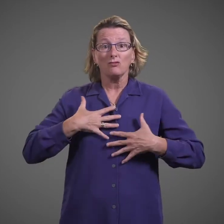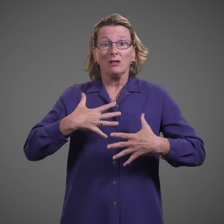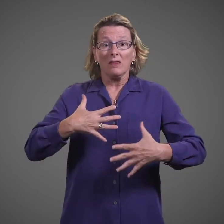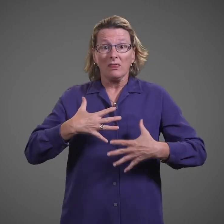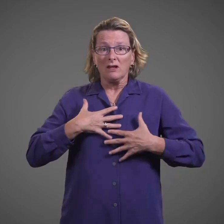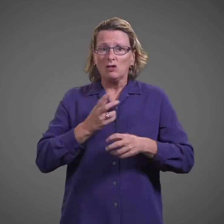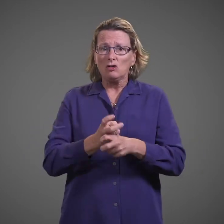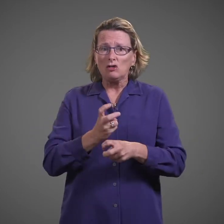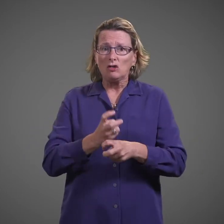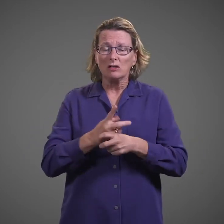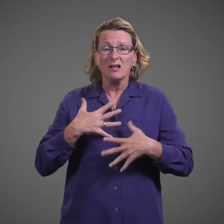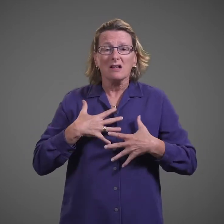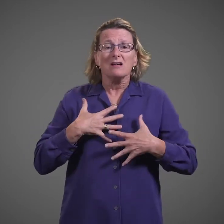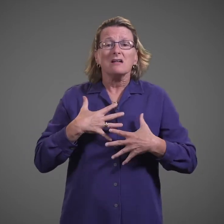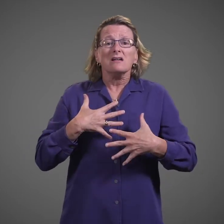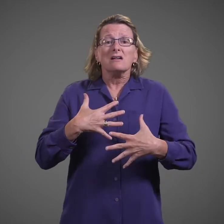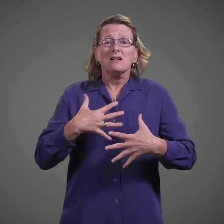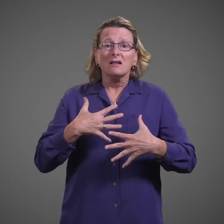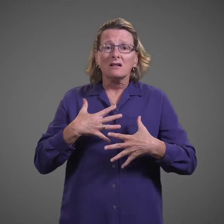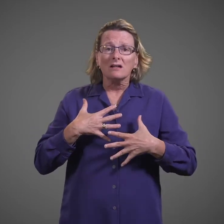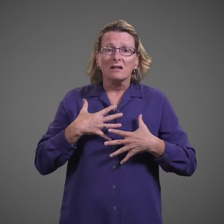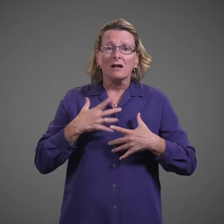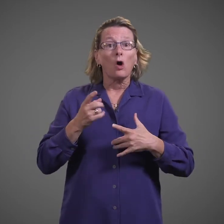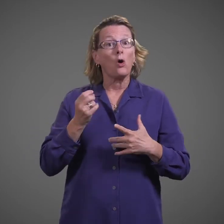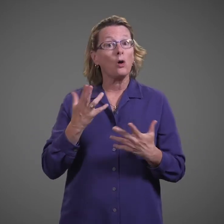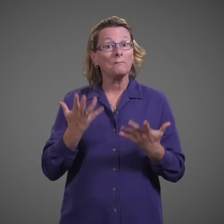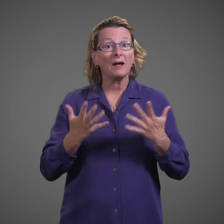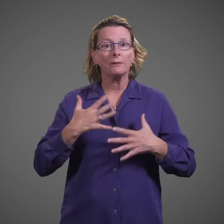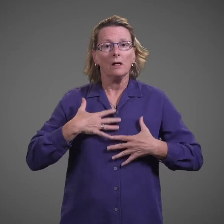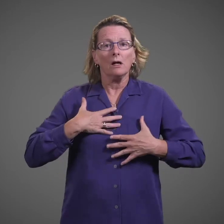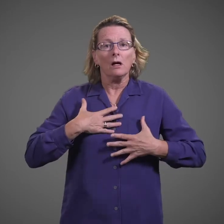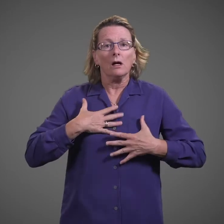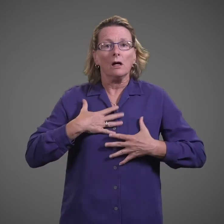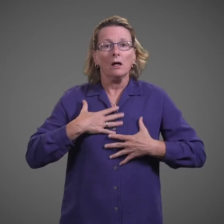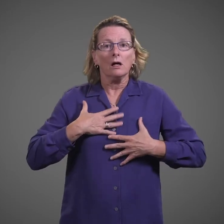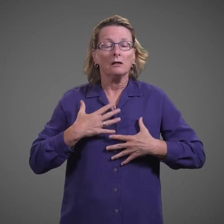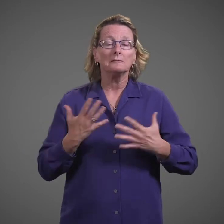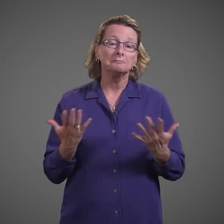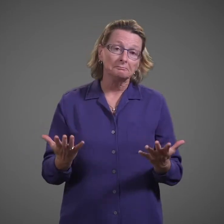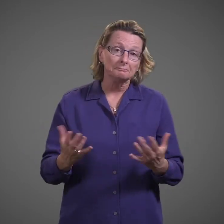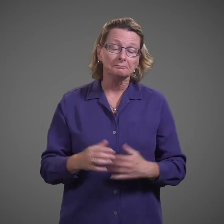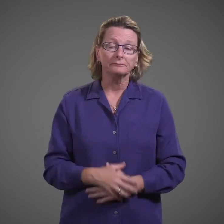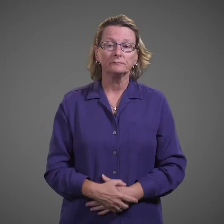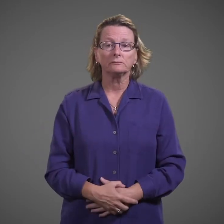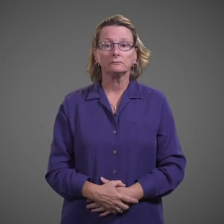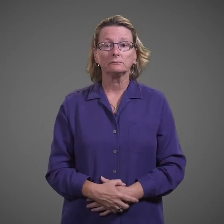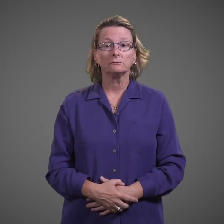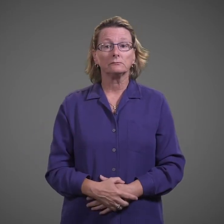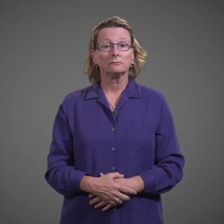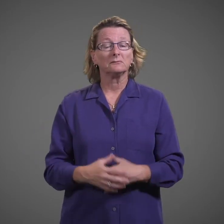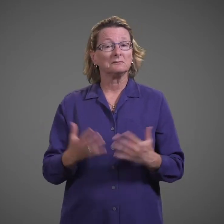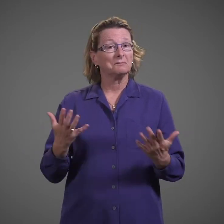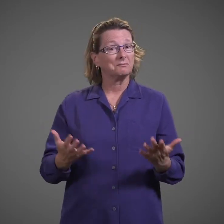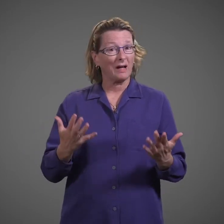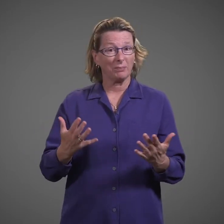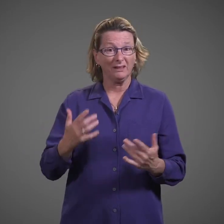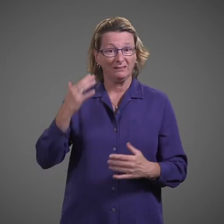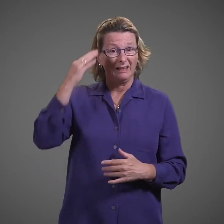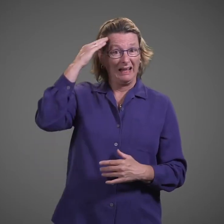Breathing may become labored, or the opposite - the person may become short of breath.